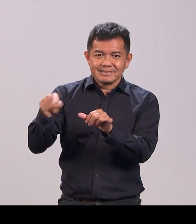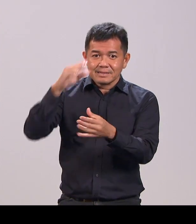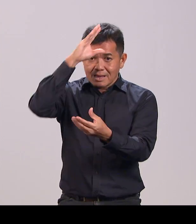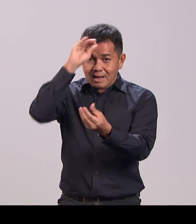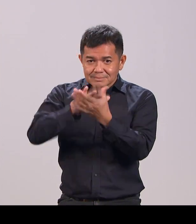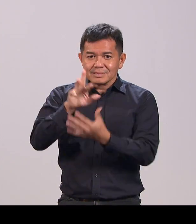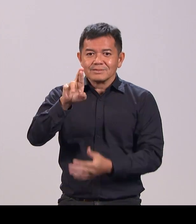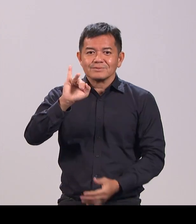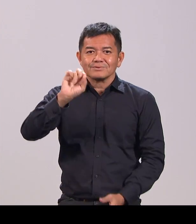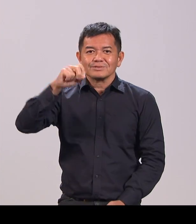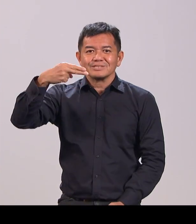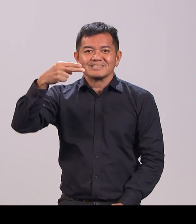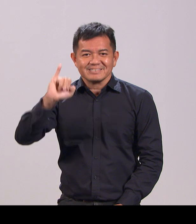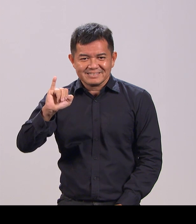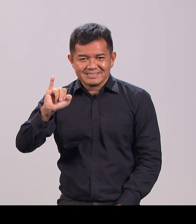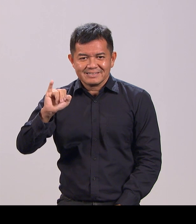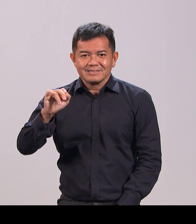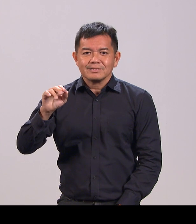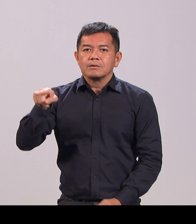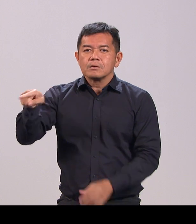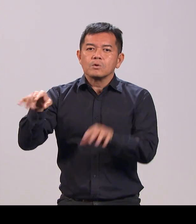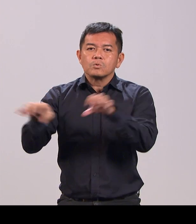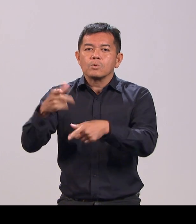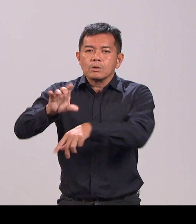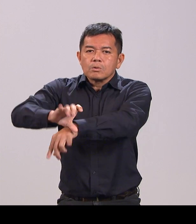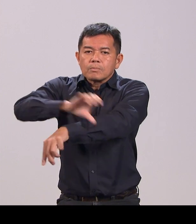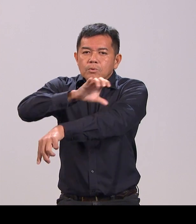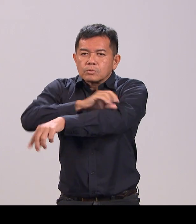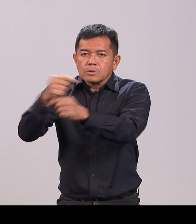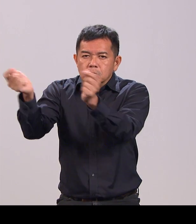They brought it to market with SPRING’s help. It has generated a lot of interest internationally.